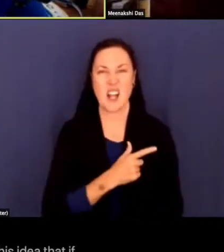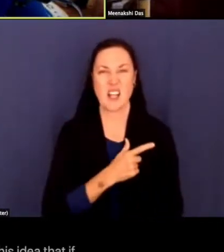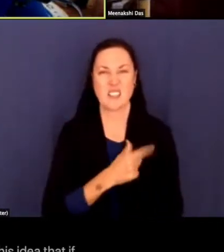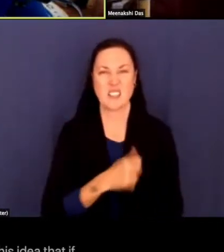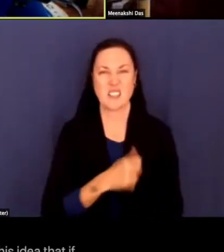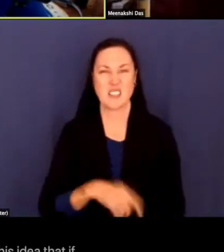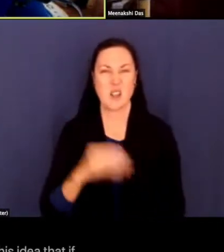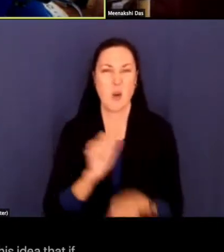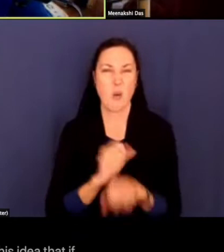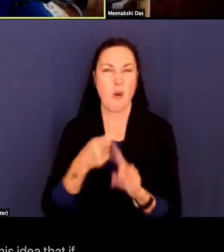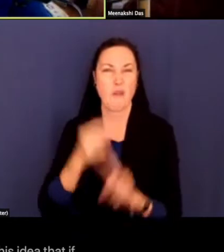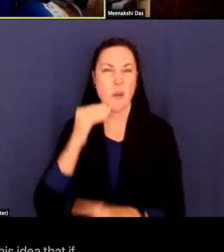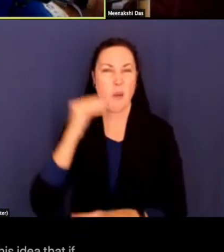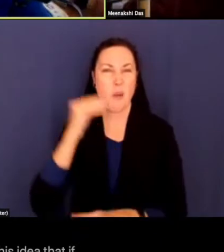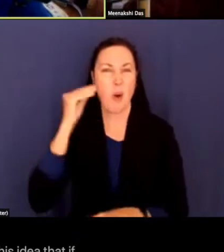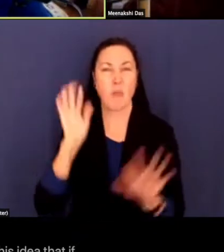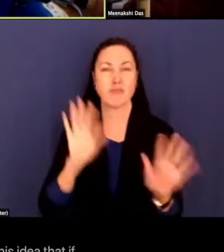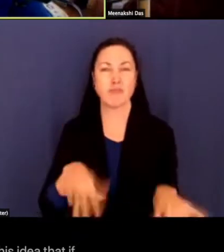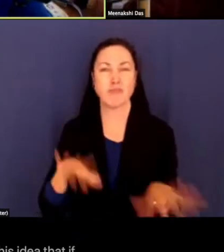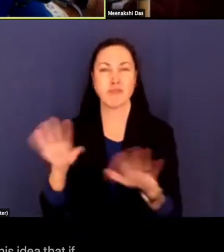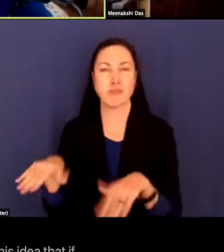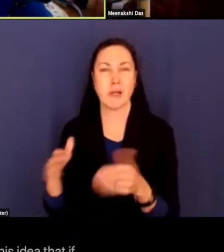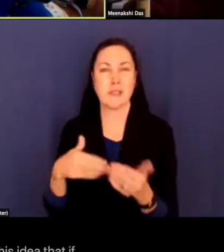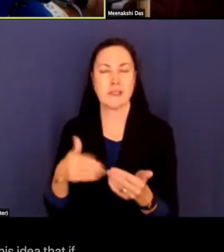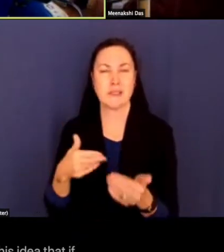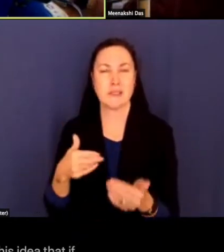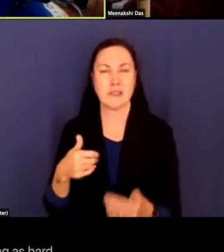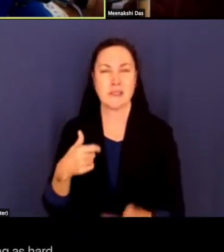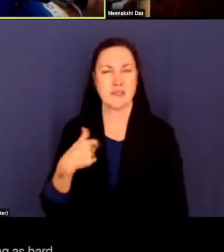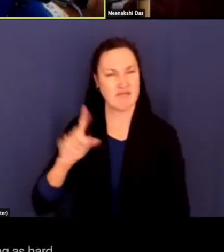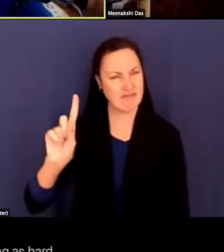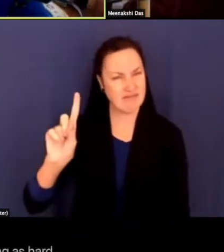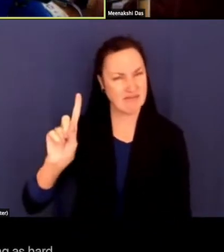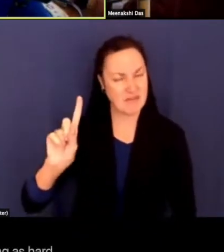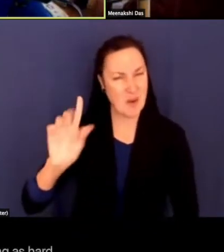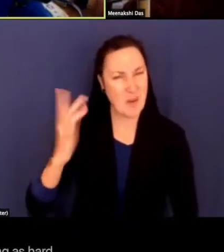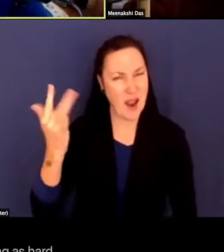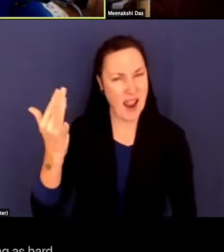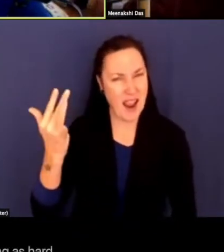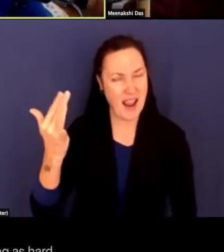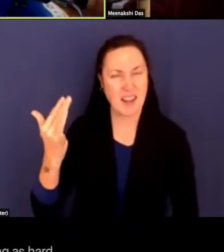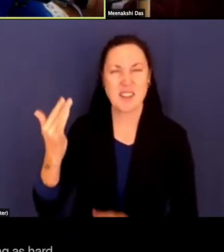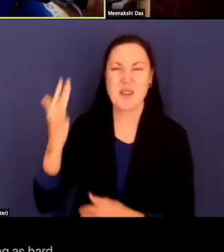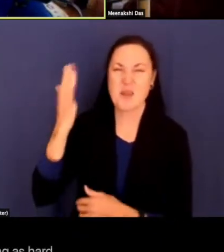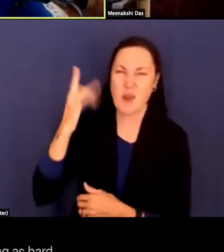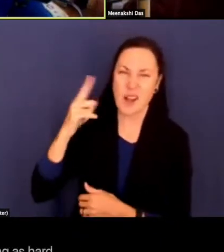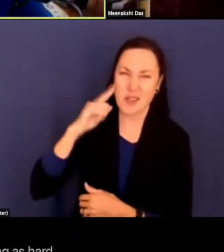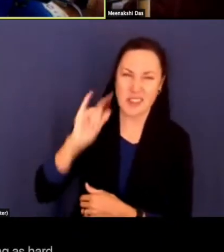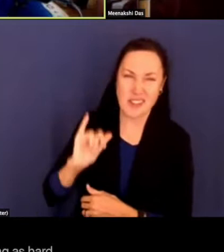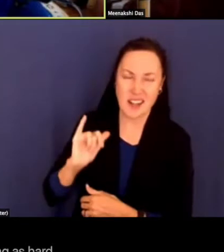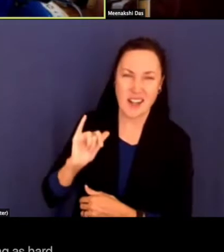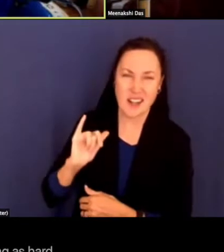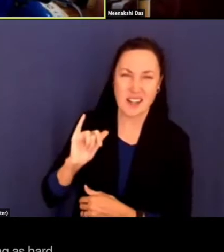should examine why it is they think that. And similarly I worked a bit with a blind astronomer